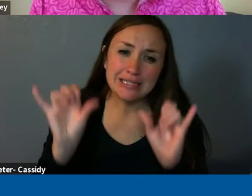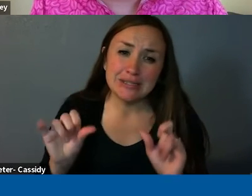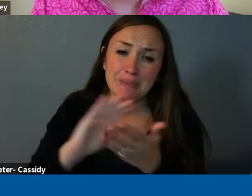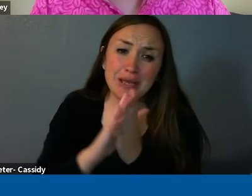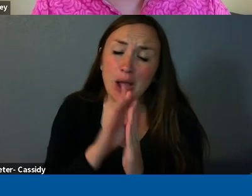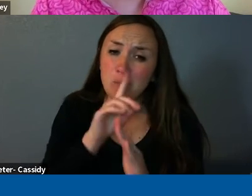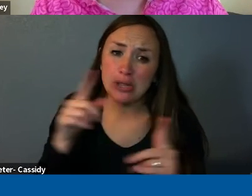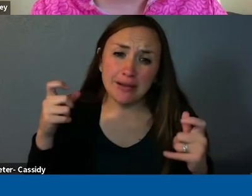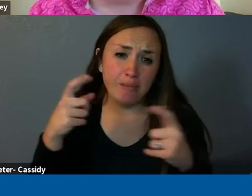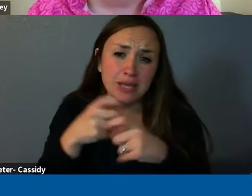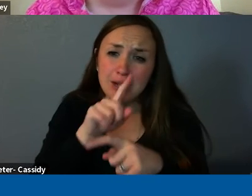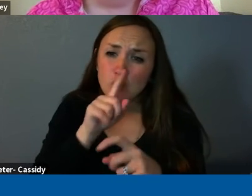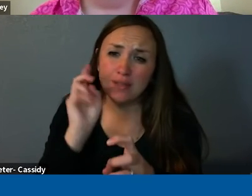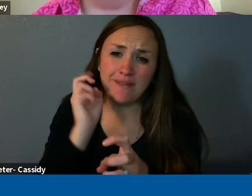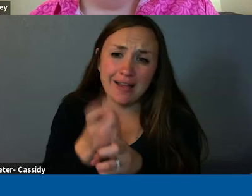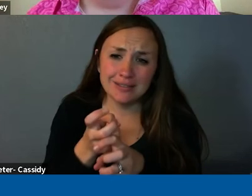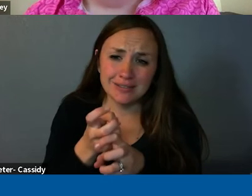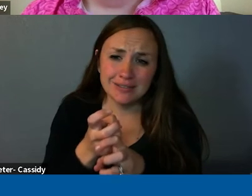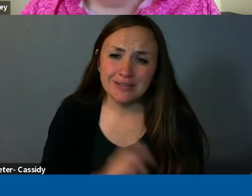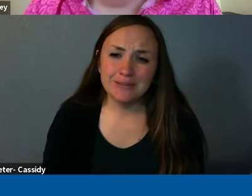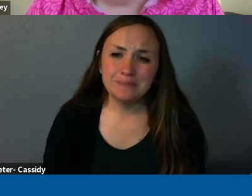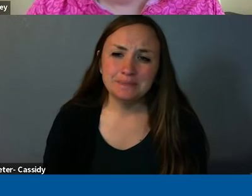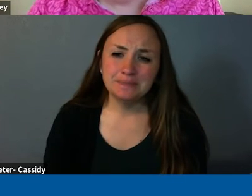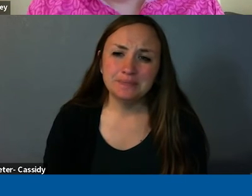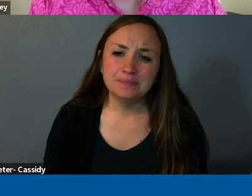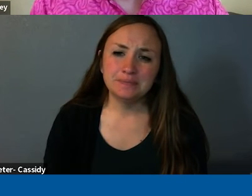really fast. Yeah, definitely.